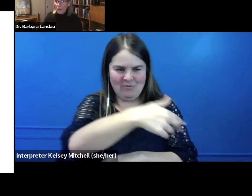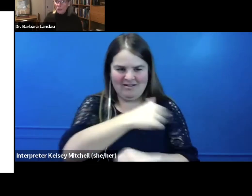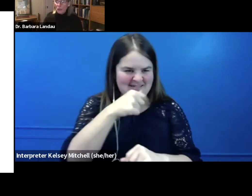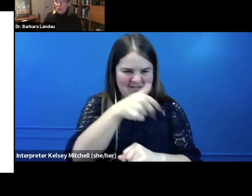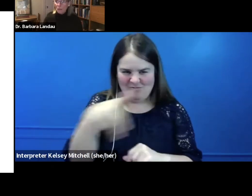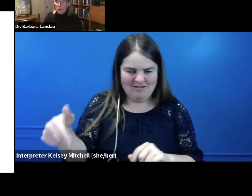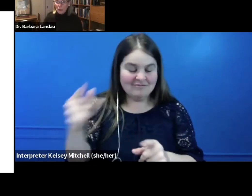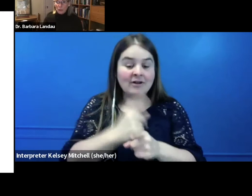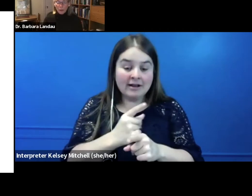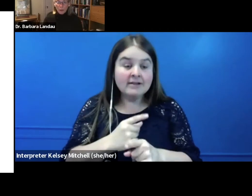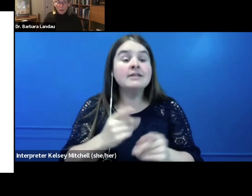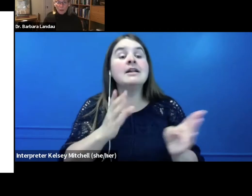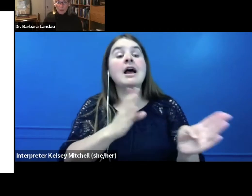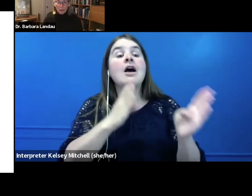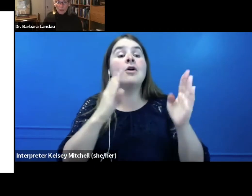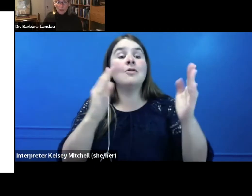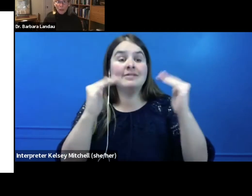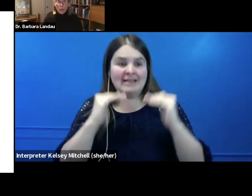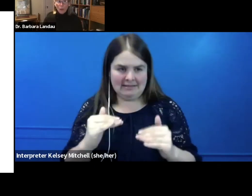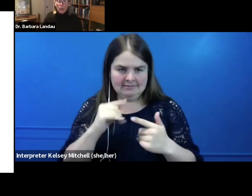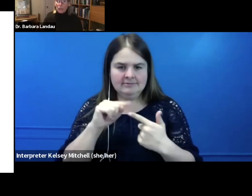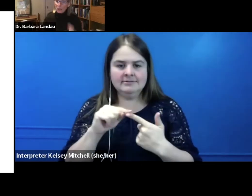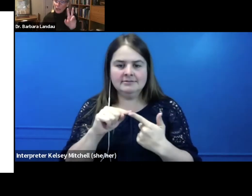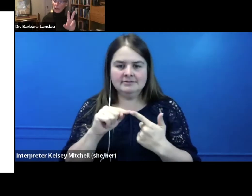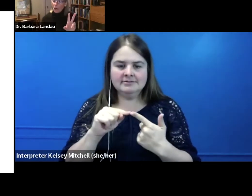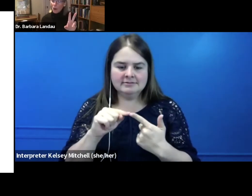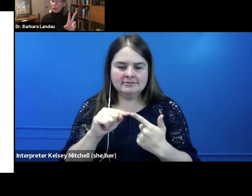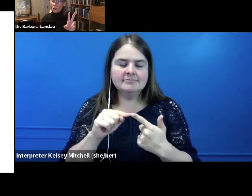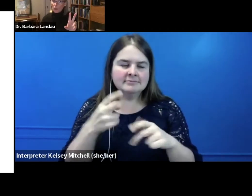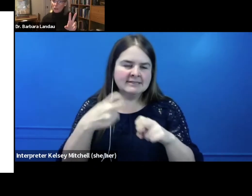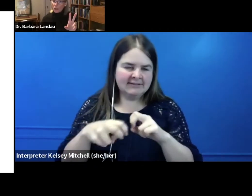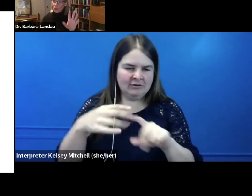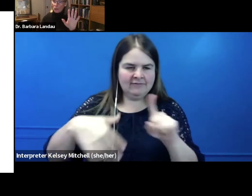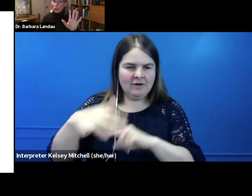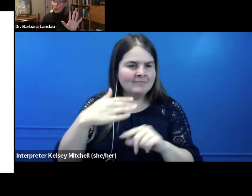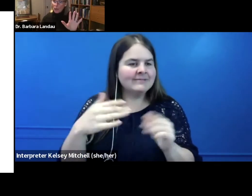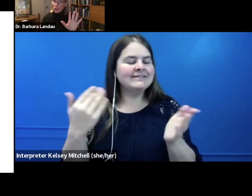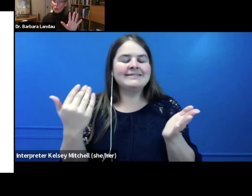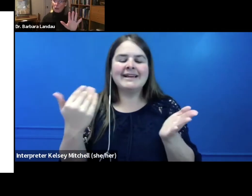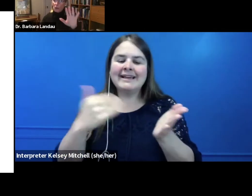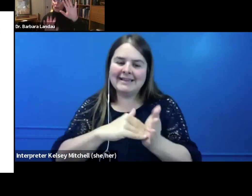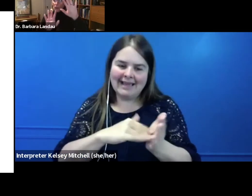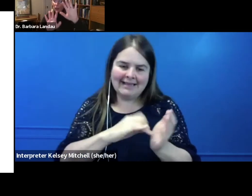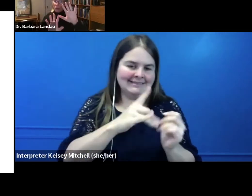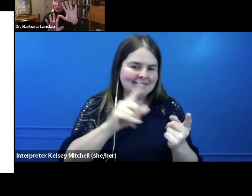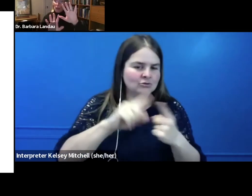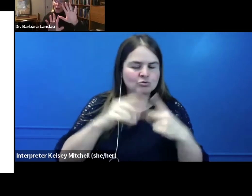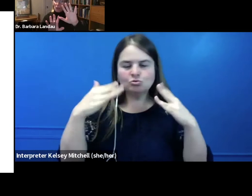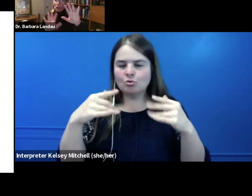we'll take you now to the next most difficult condition which is again a